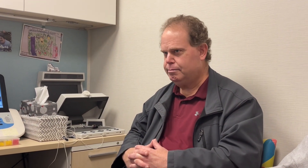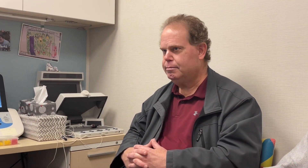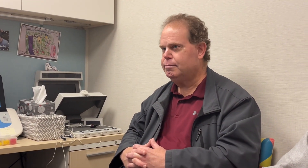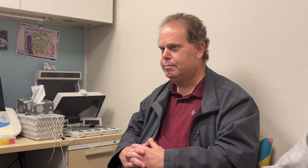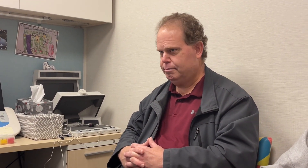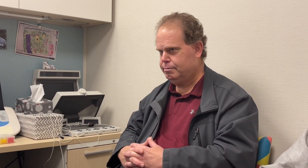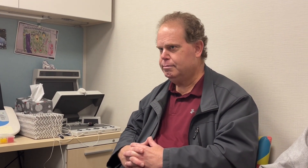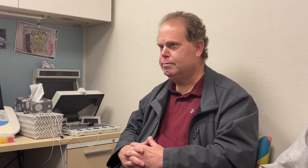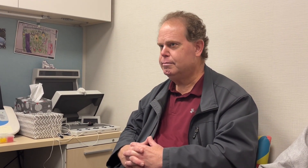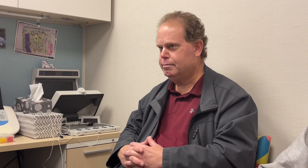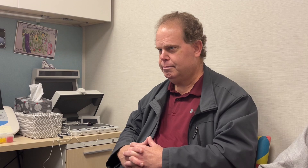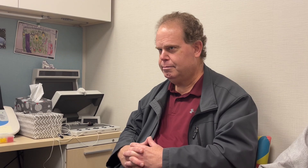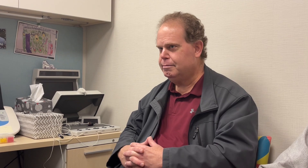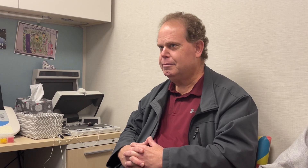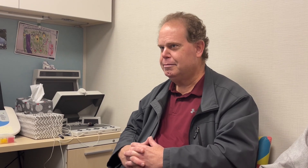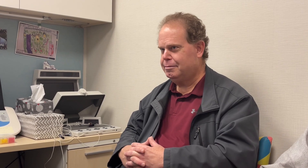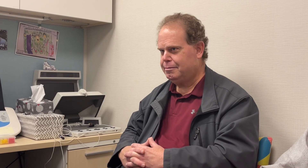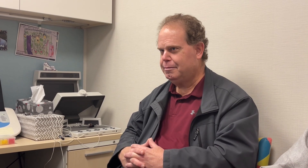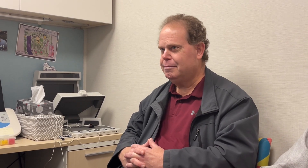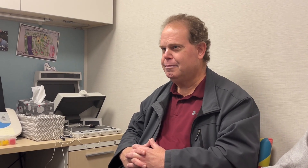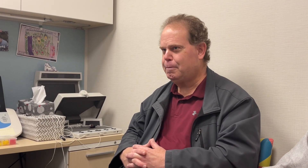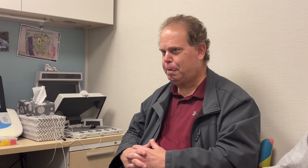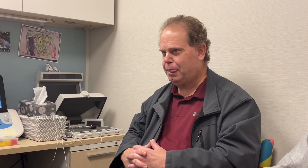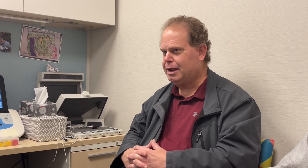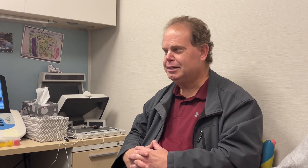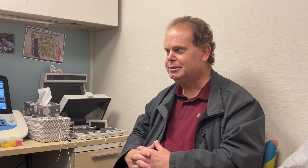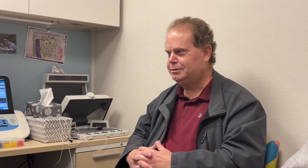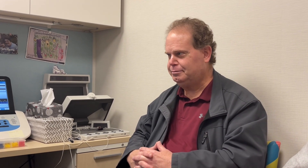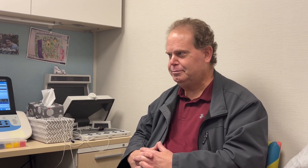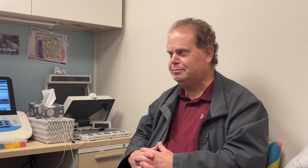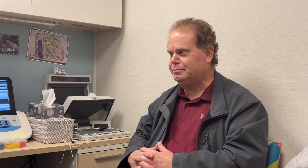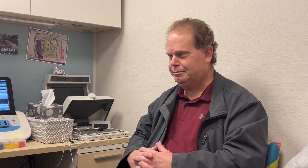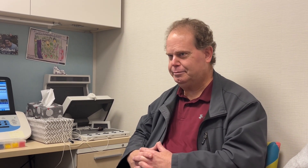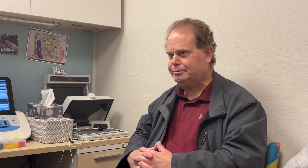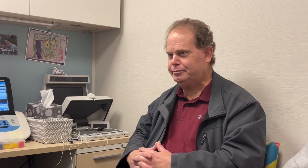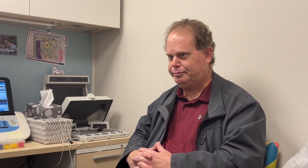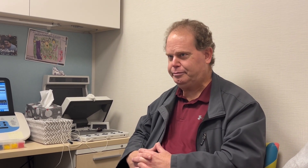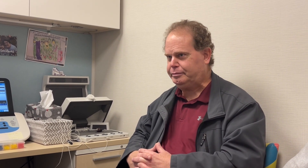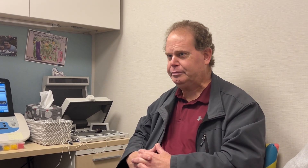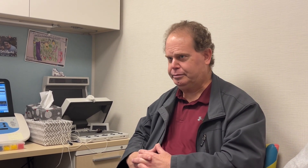can get to that the better you'll hear over the next week or so but sometimes that's too